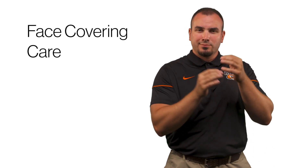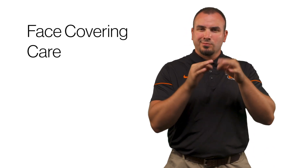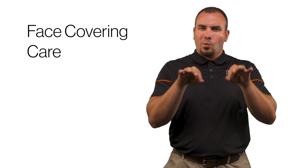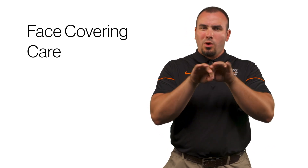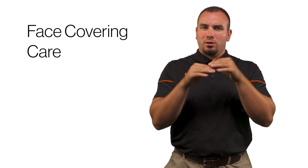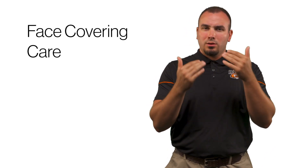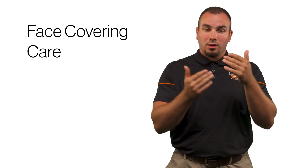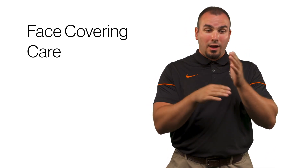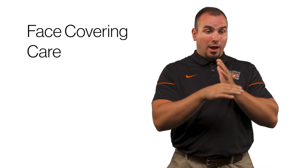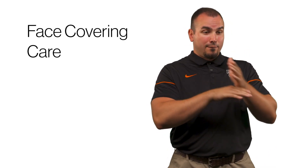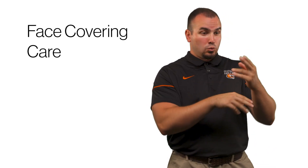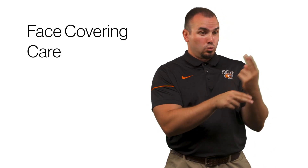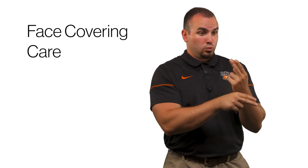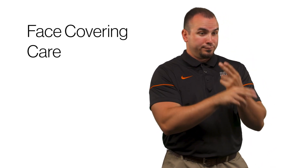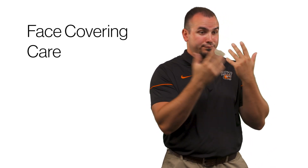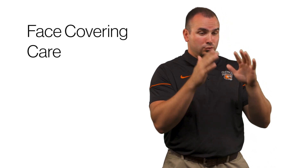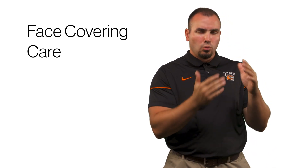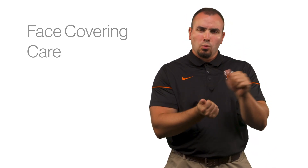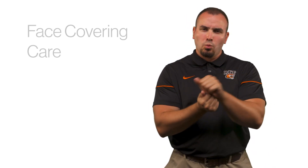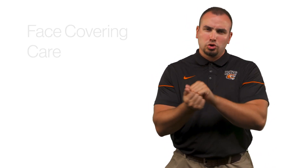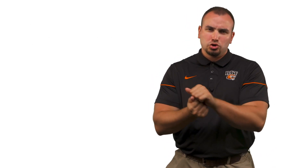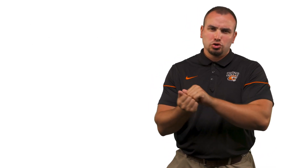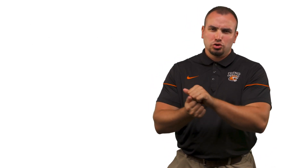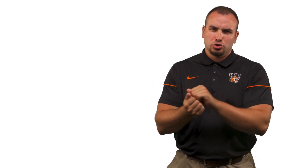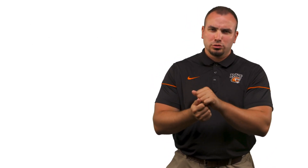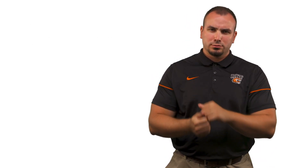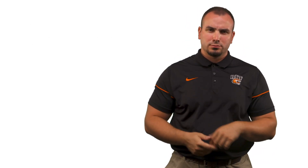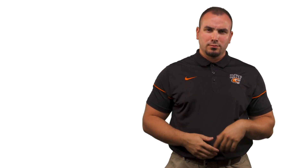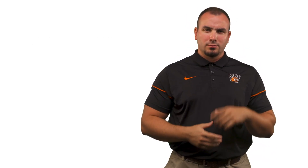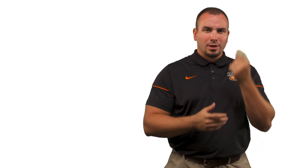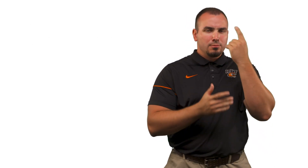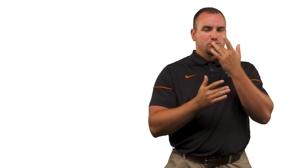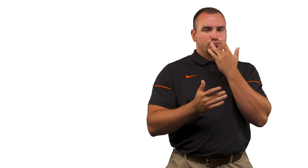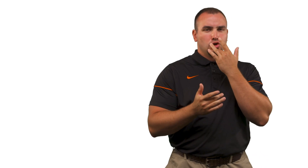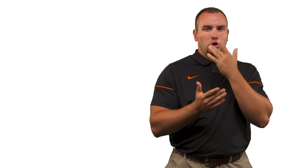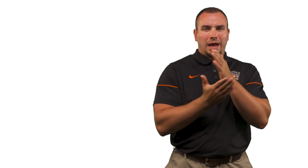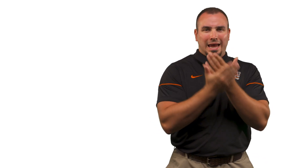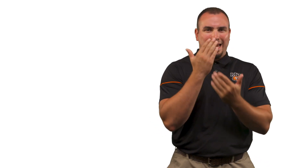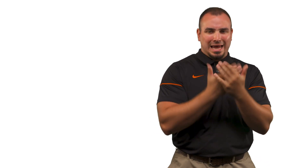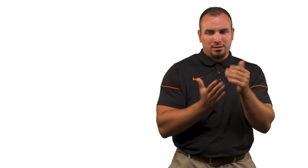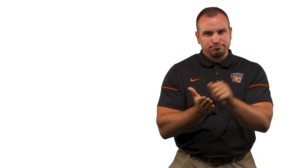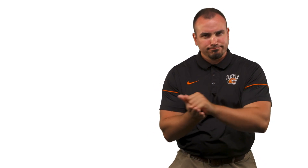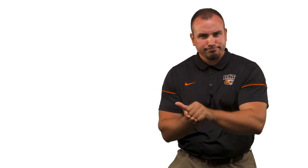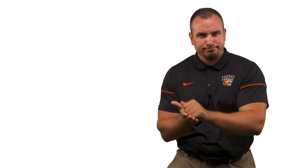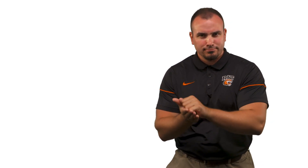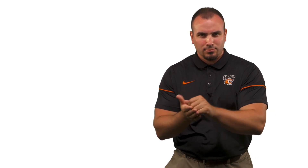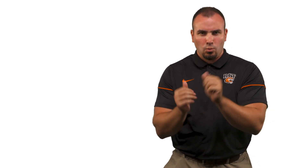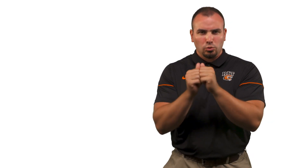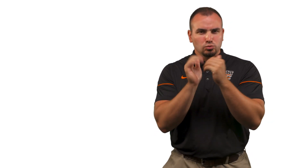For cloth masks and accessible masks, the cloth mask with clear area: Wash after each use.